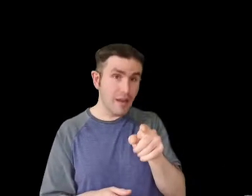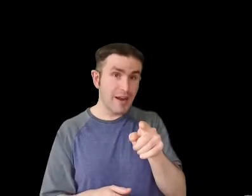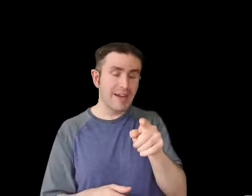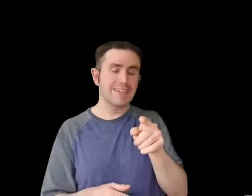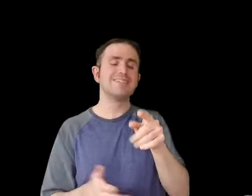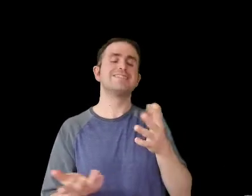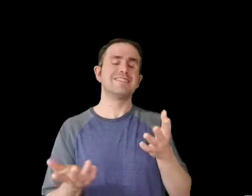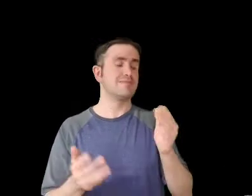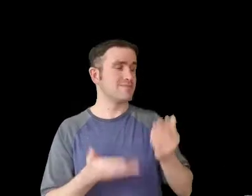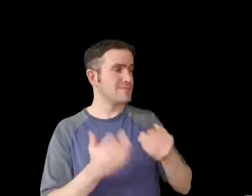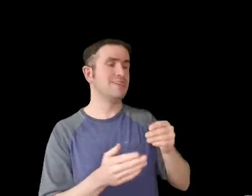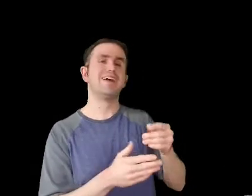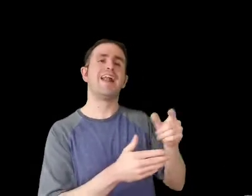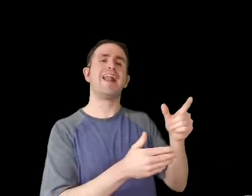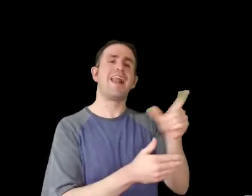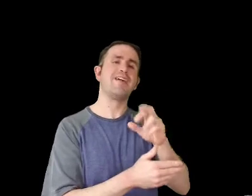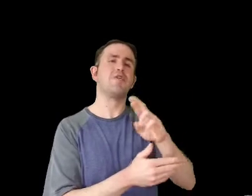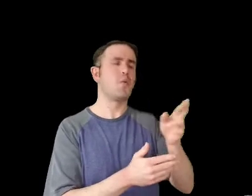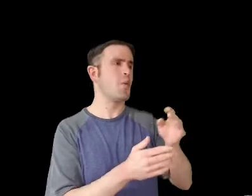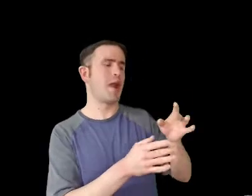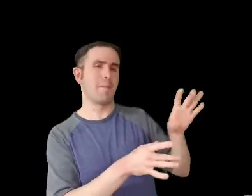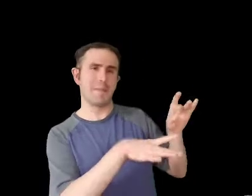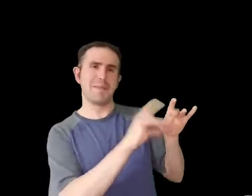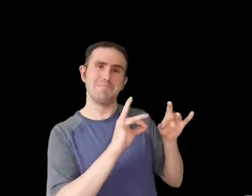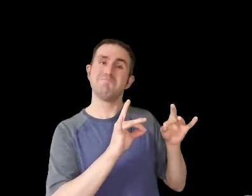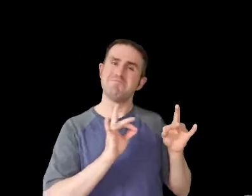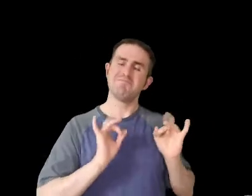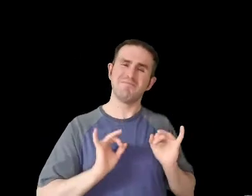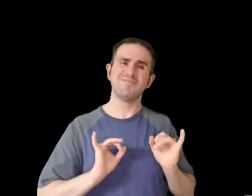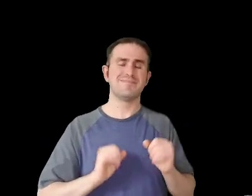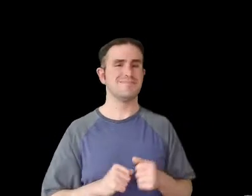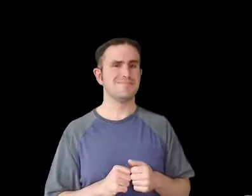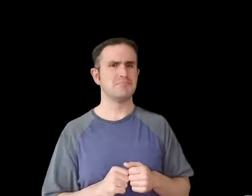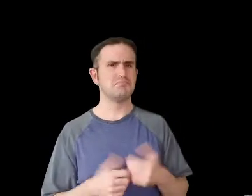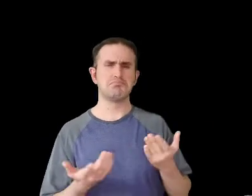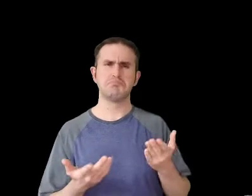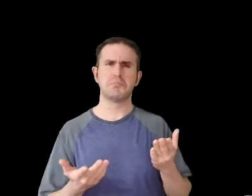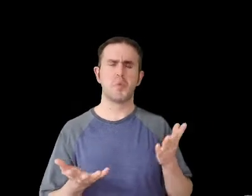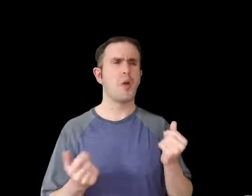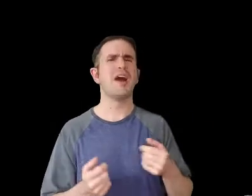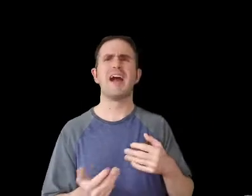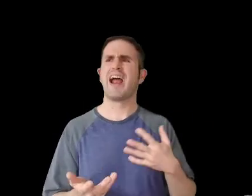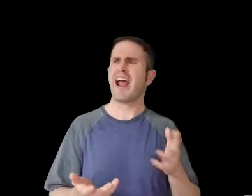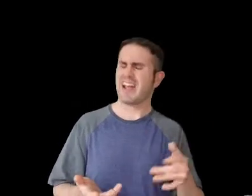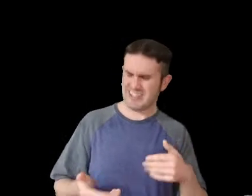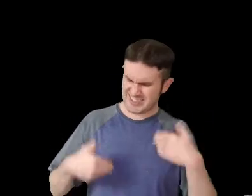might be just what you need! And where could you turn to for inspiration, if you're not sure